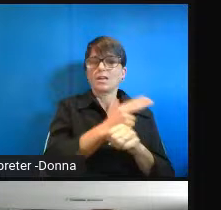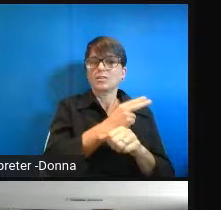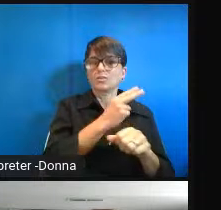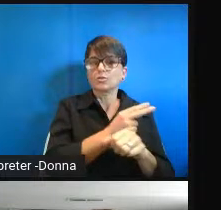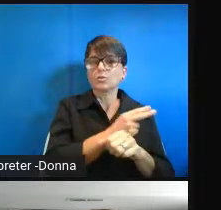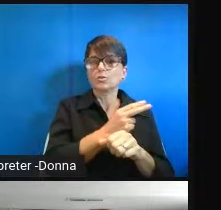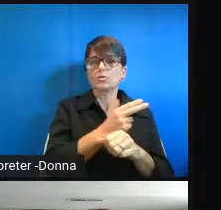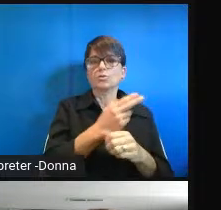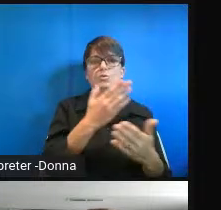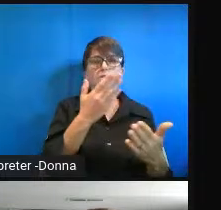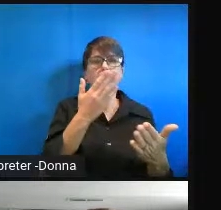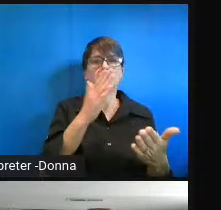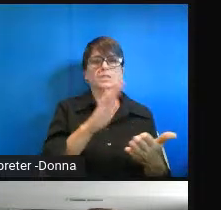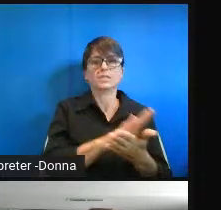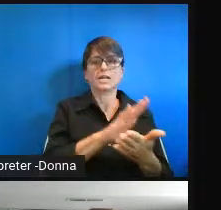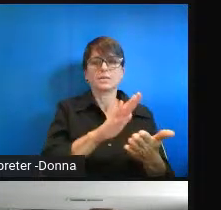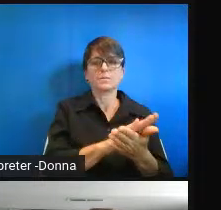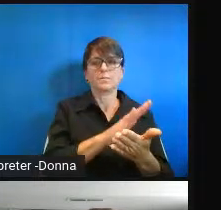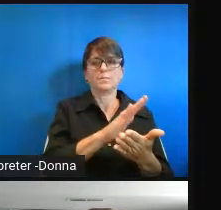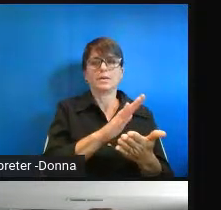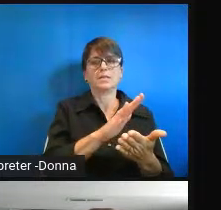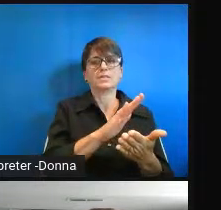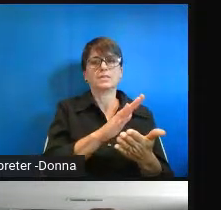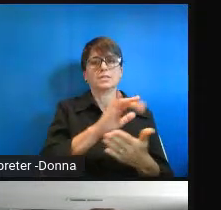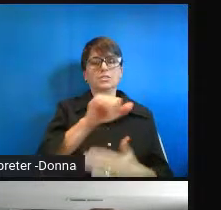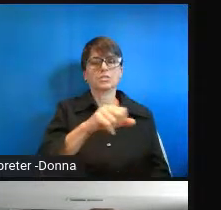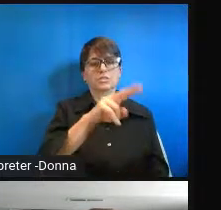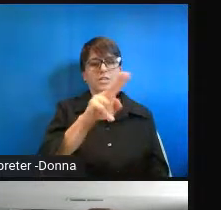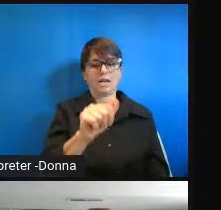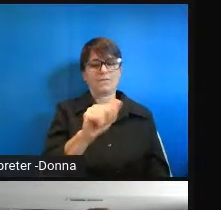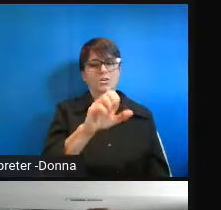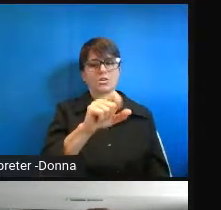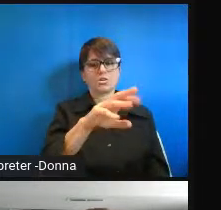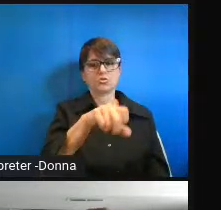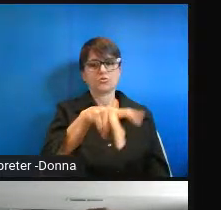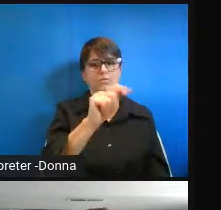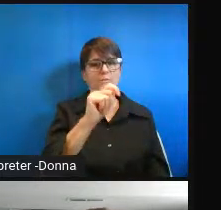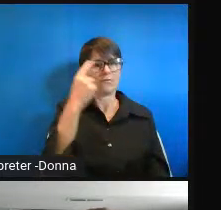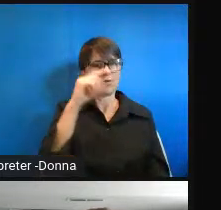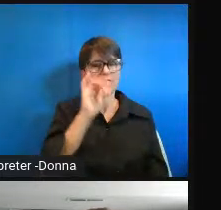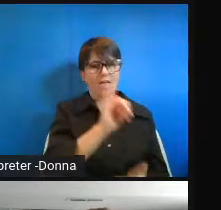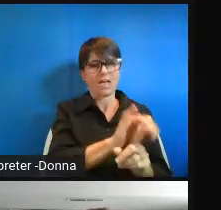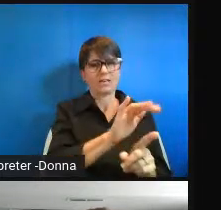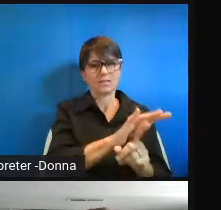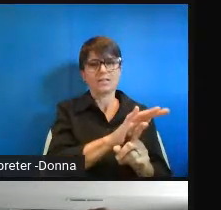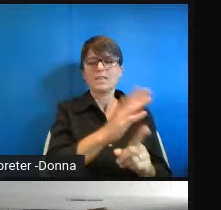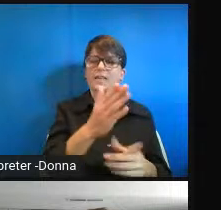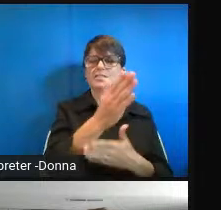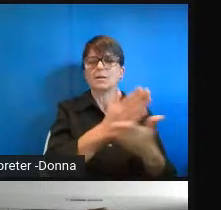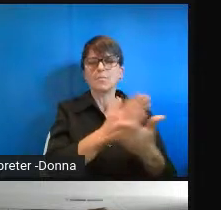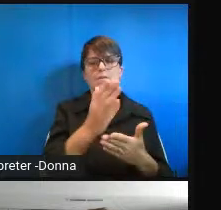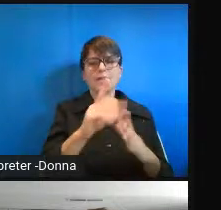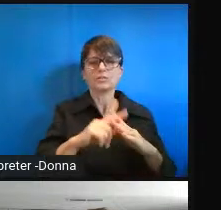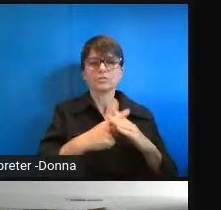Programmatically while the item focused right before the Dialog was opened and you can use